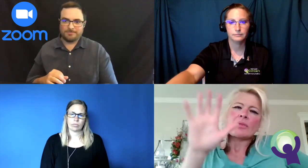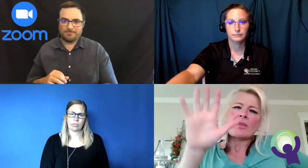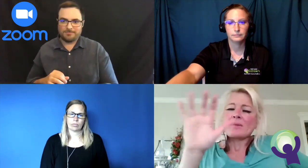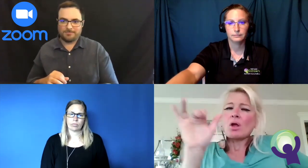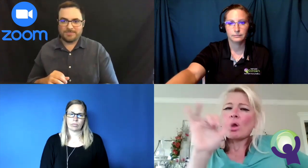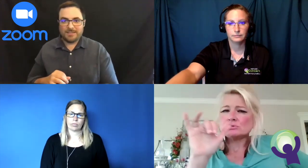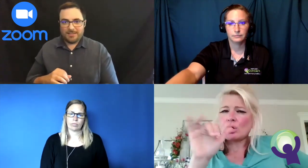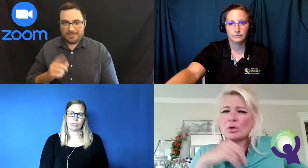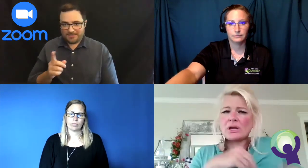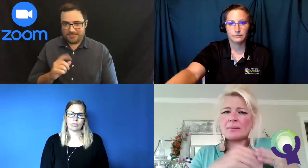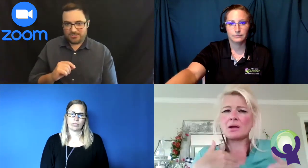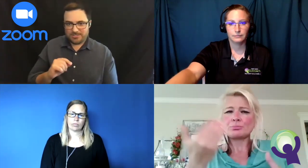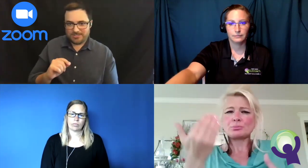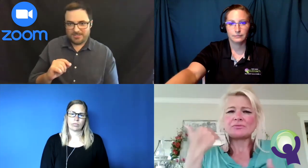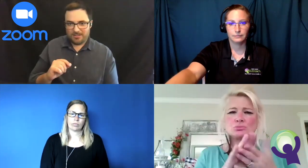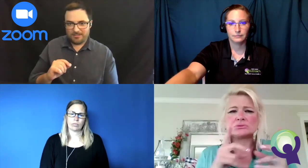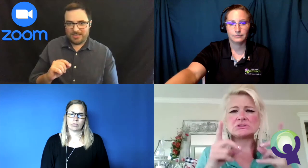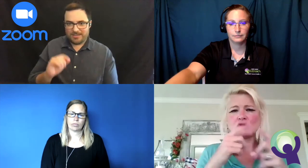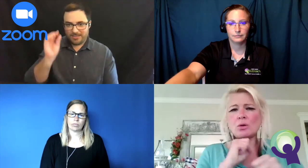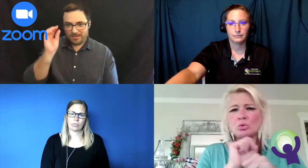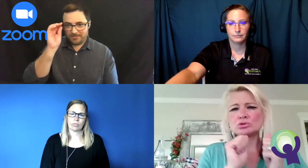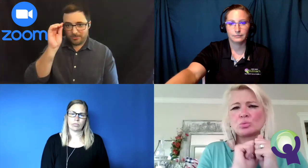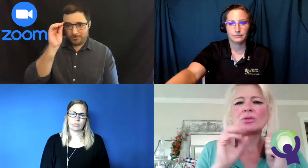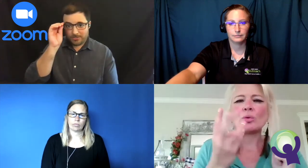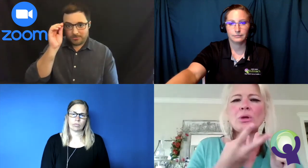Ronda: Yes and just to add to that also with